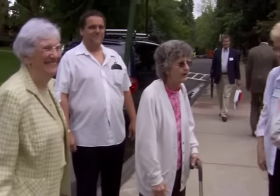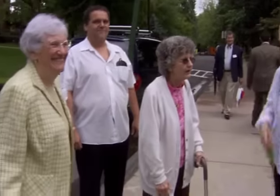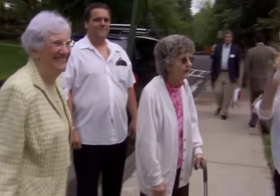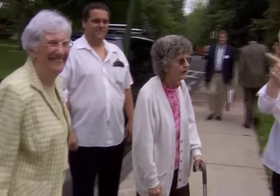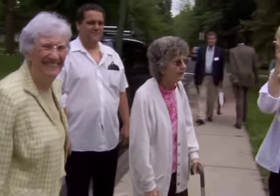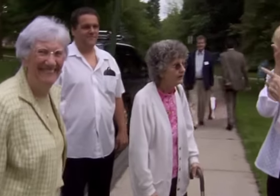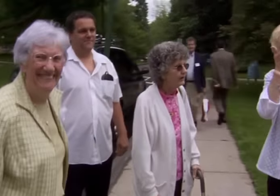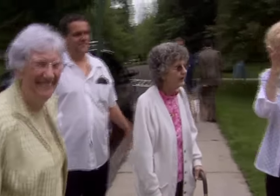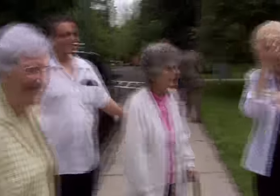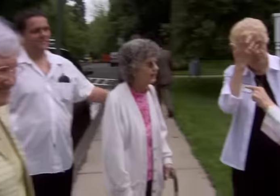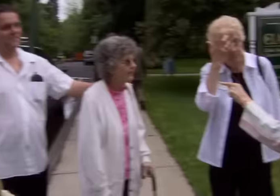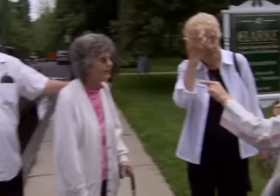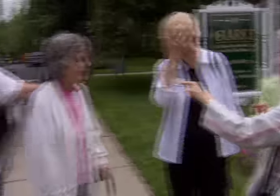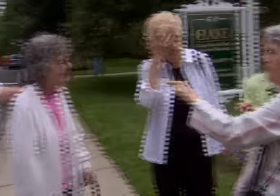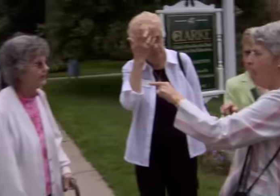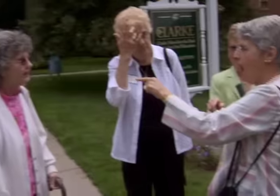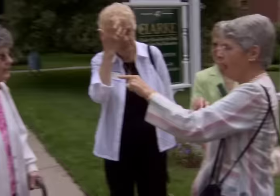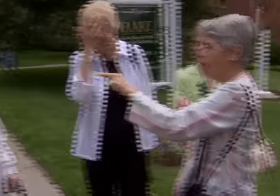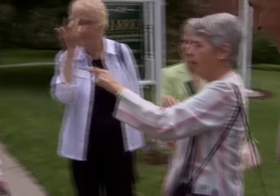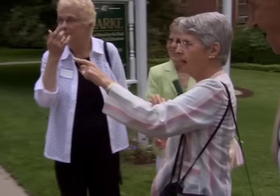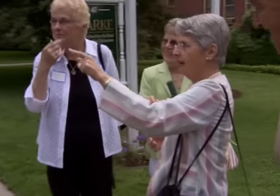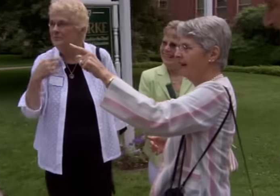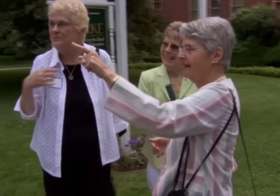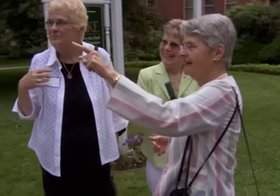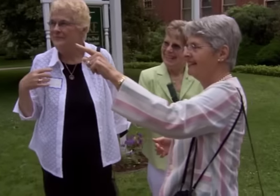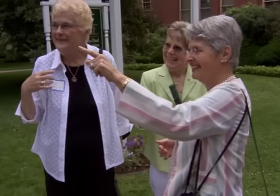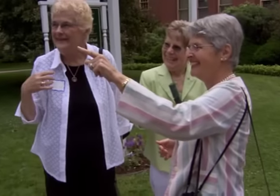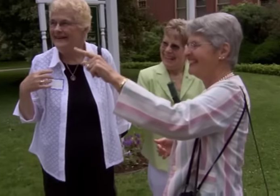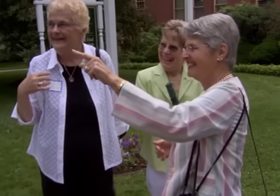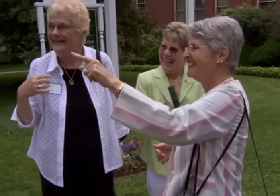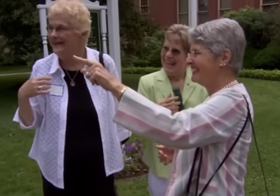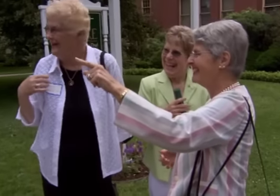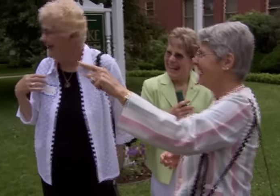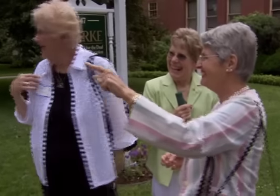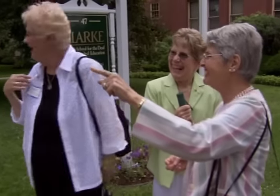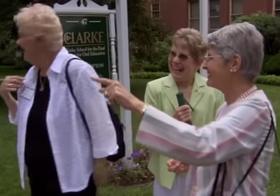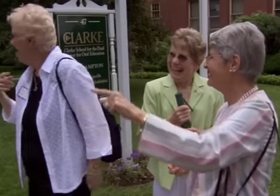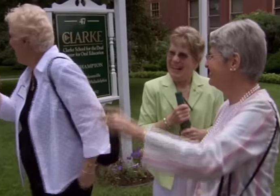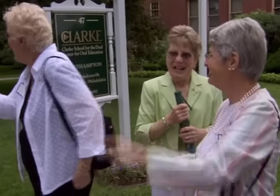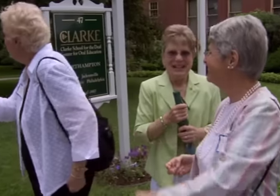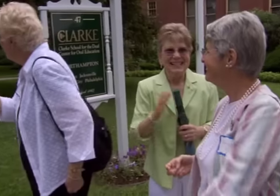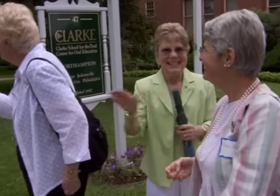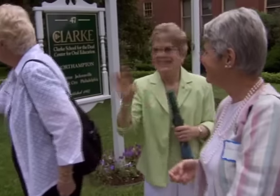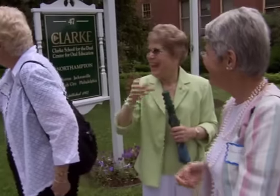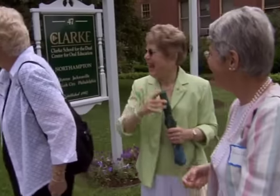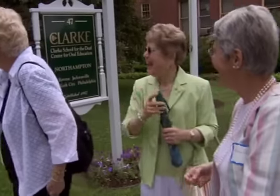Of these, an estimated 300,000 people are profoundly deaf.